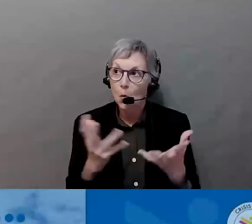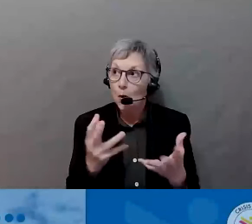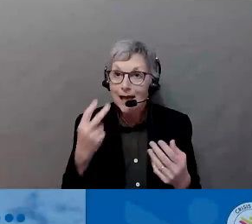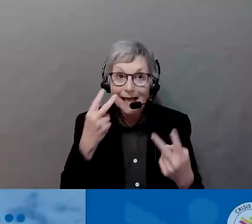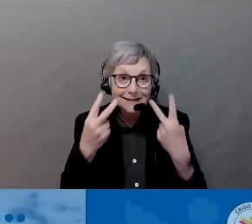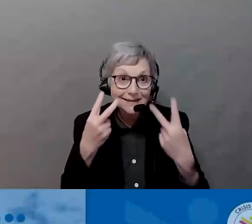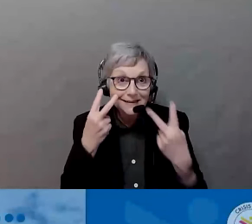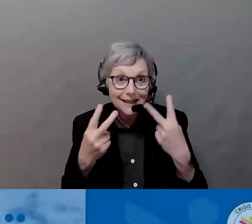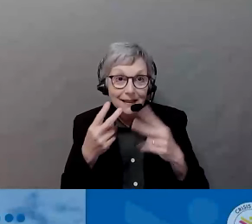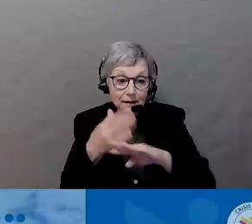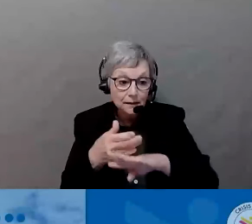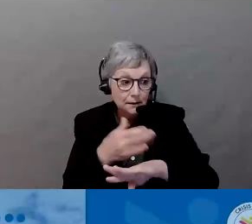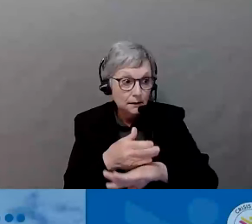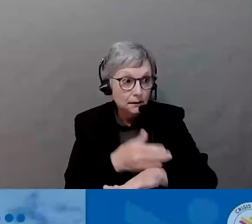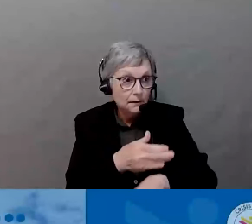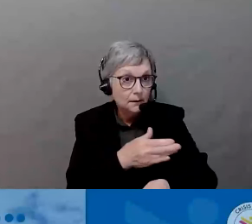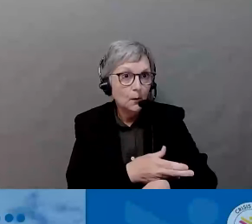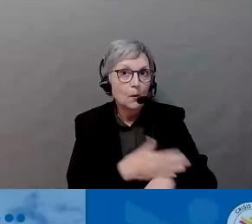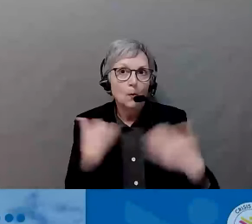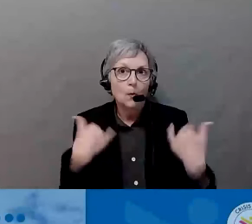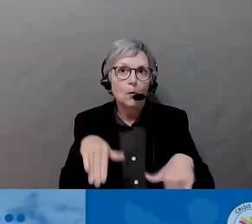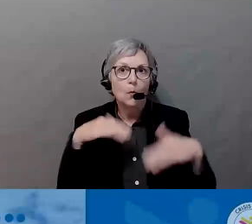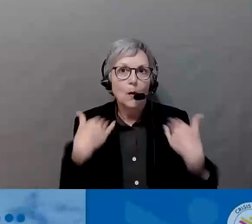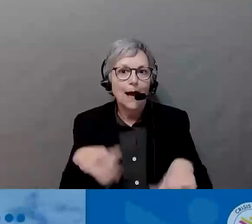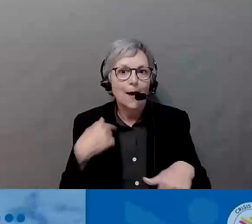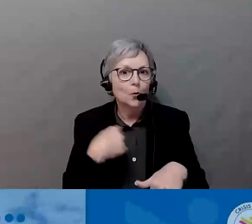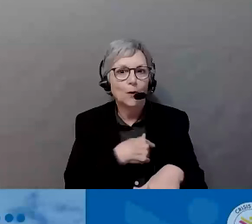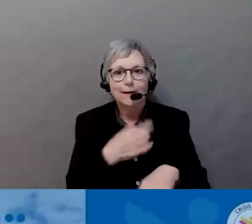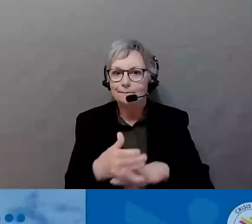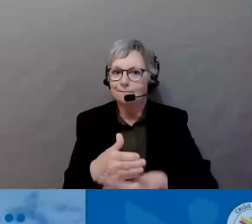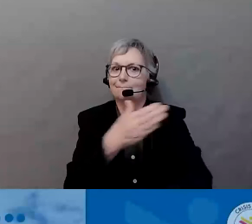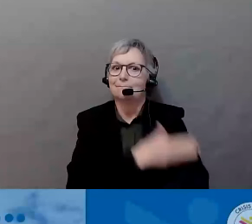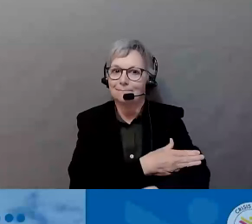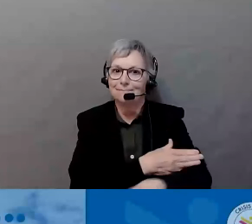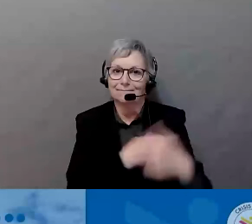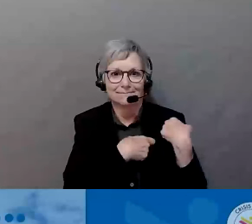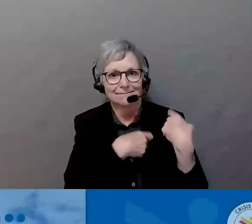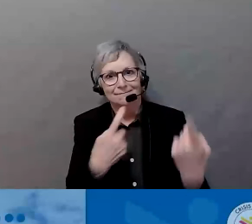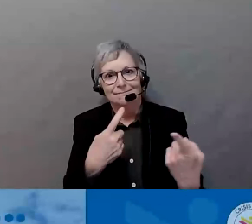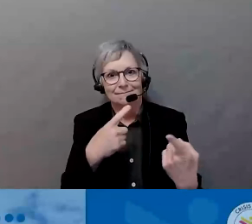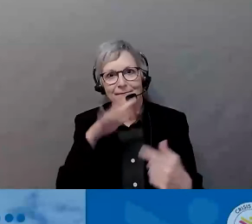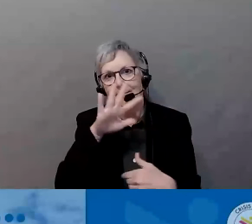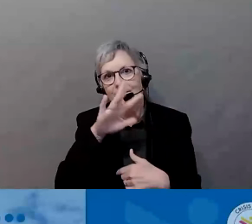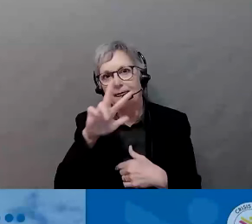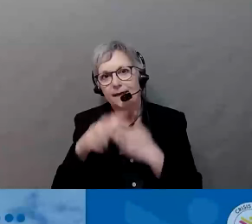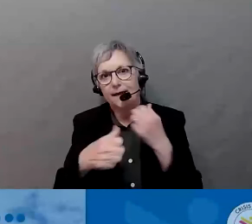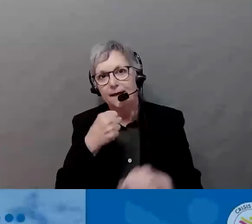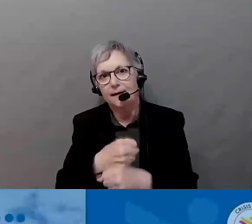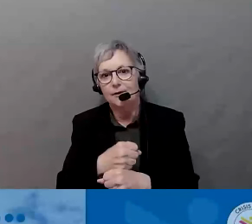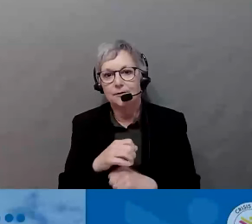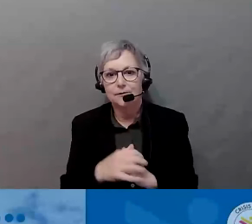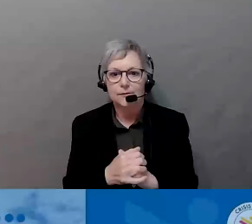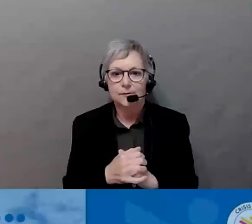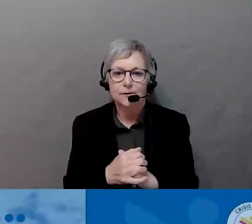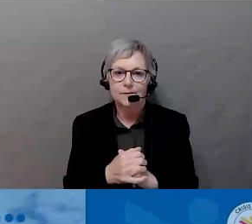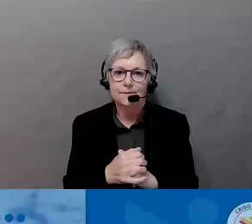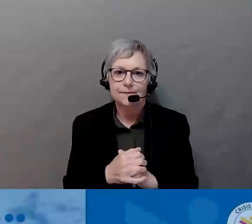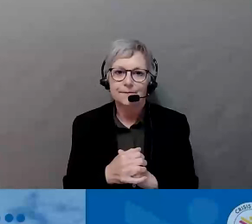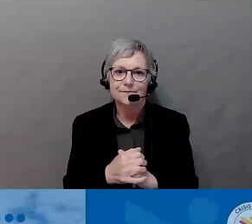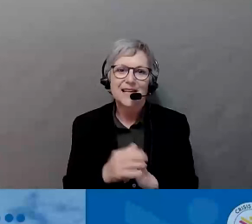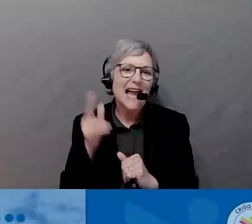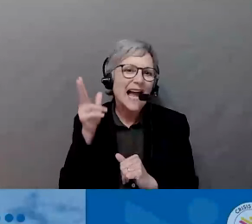IN THE PAST 53 YEARS. I HAVE HEARD THE THEME OF LOOKING IN THE PAST